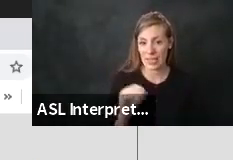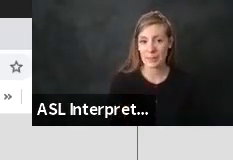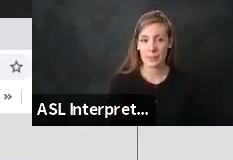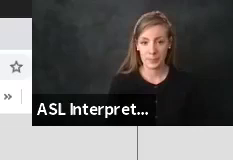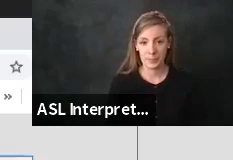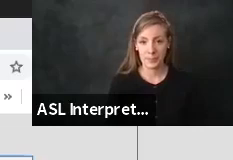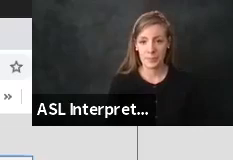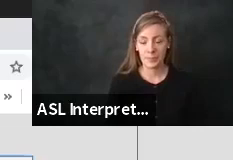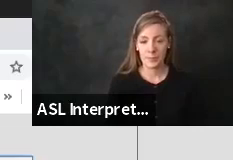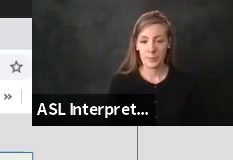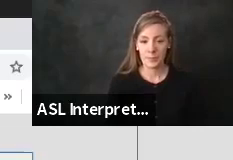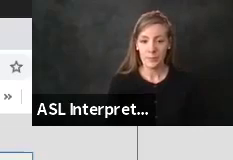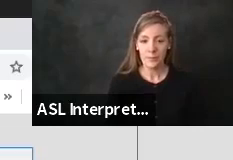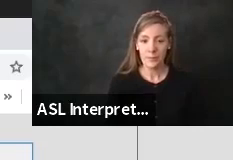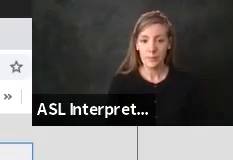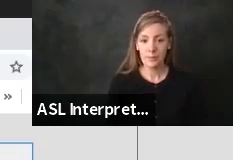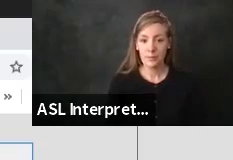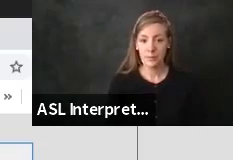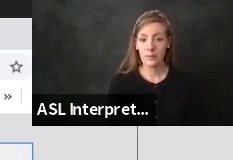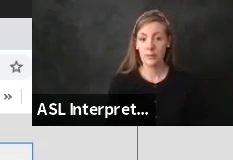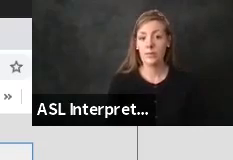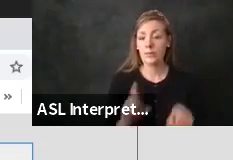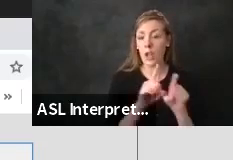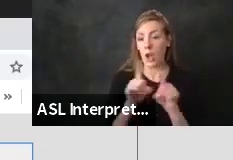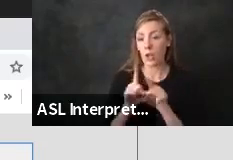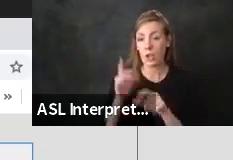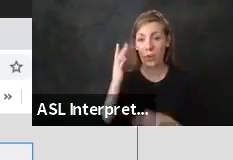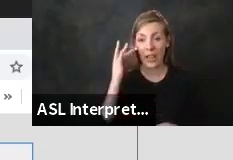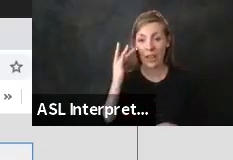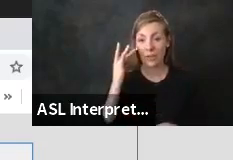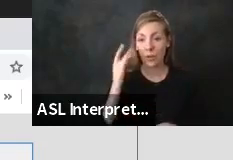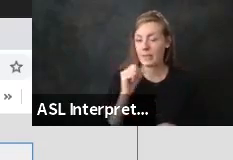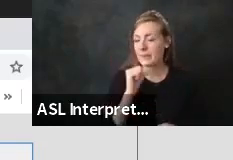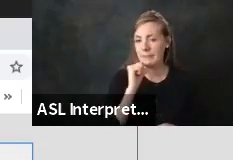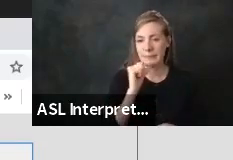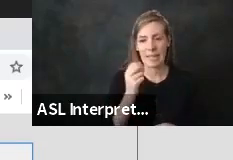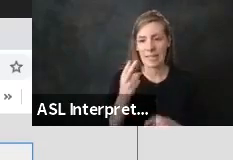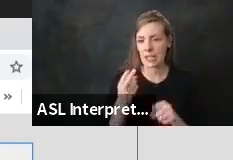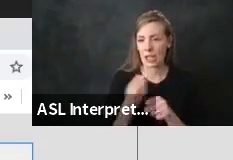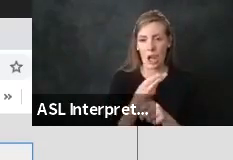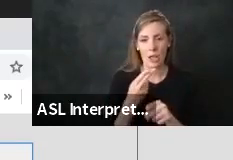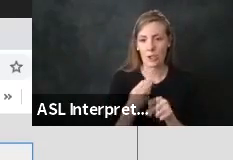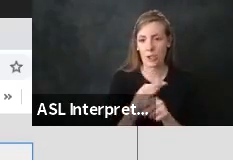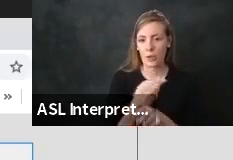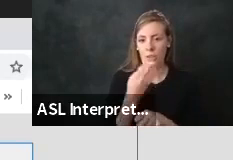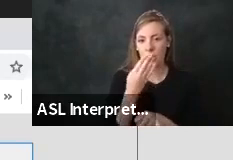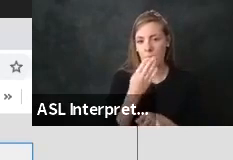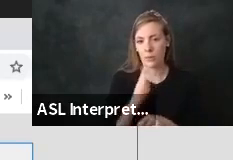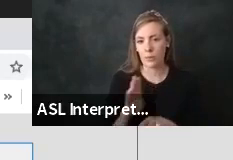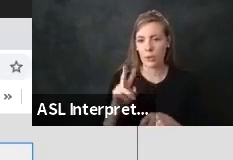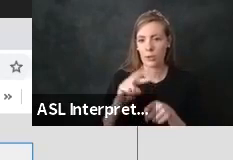Also, California no longer is utilizing the Blueprint for a safer economy.